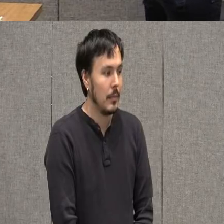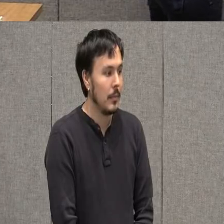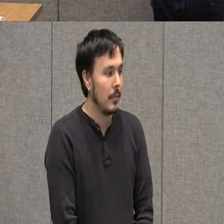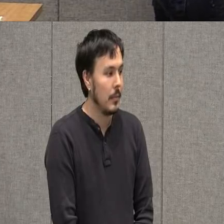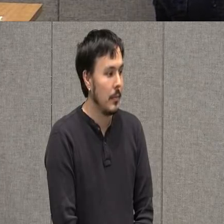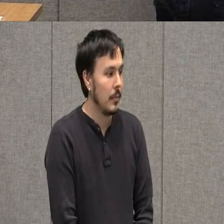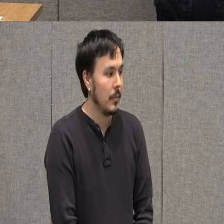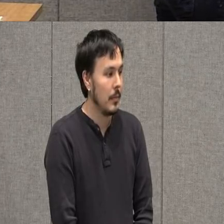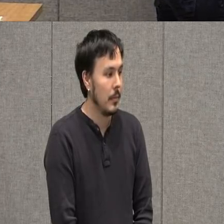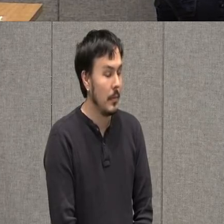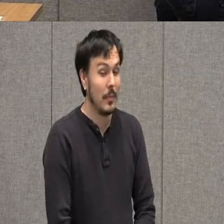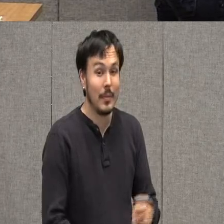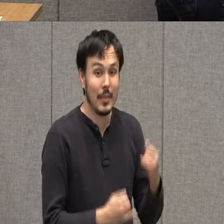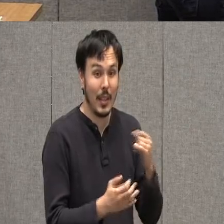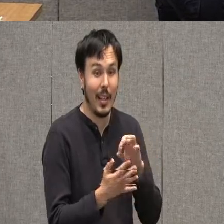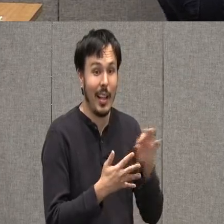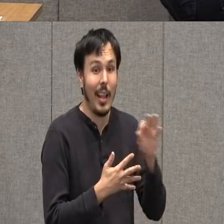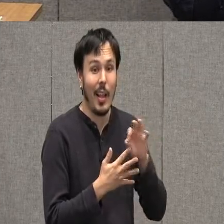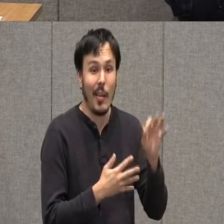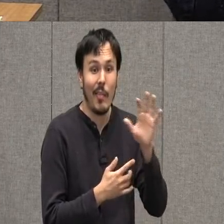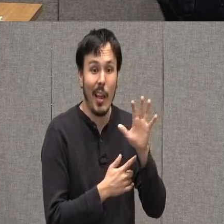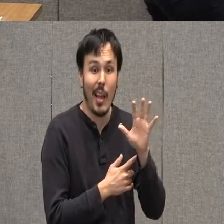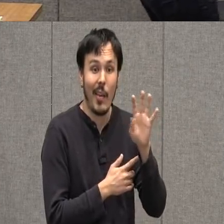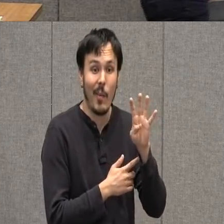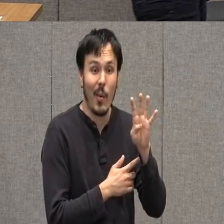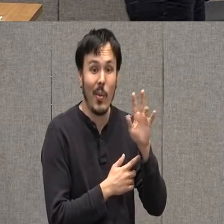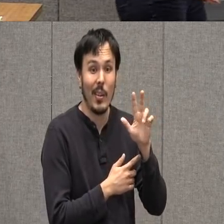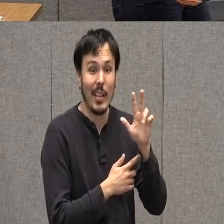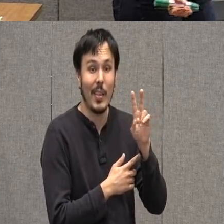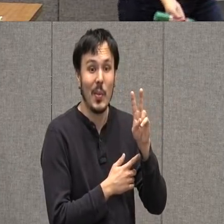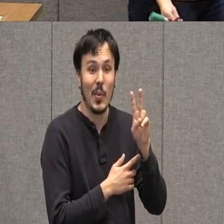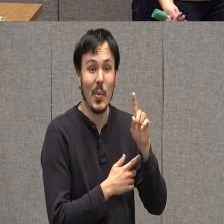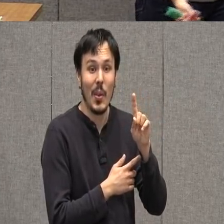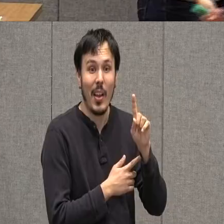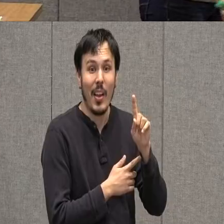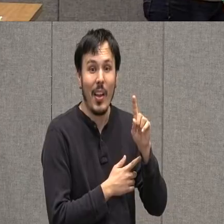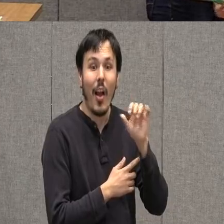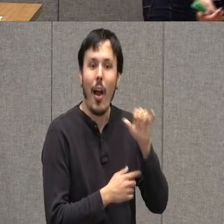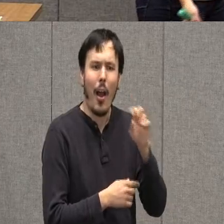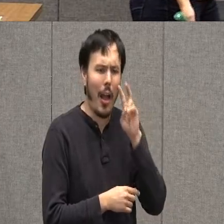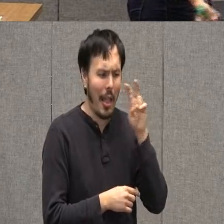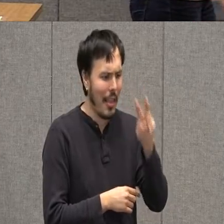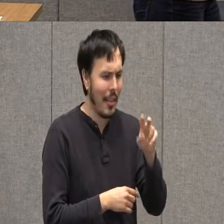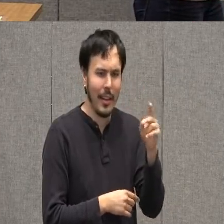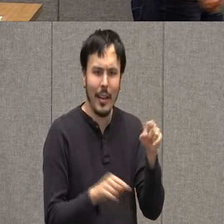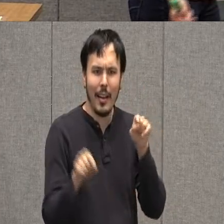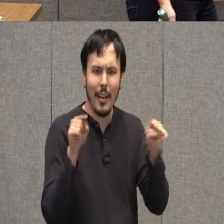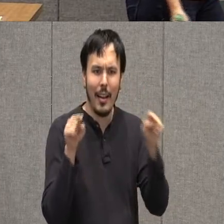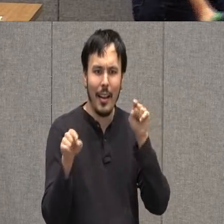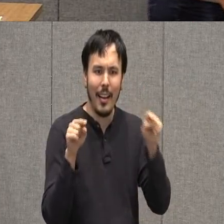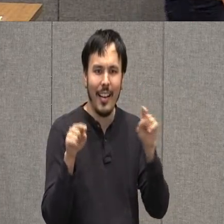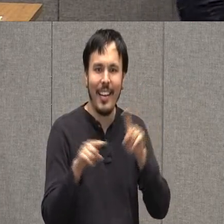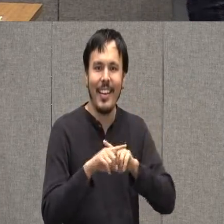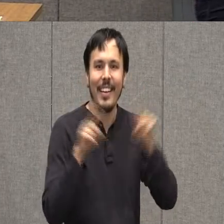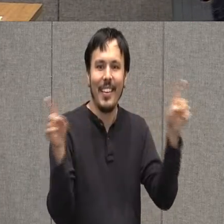Five, four, three, two, one! Oh, look at how different our little line people are.